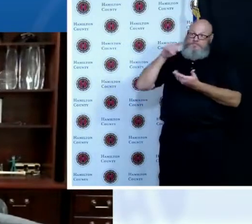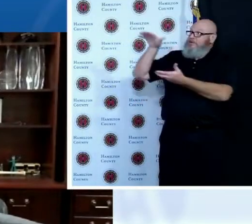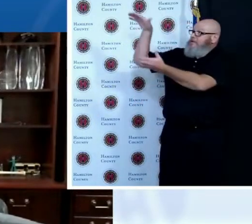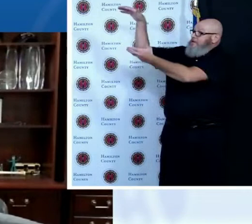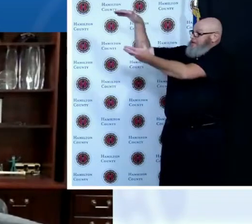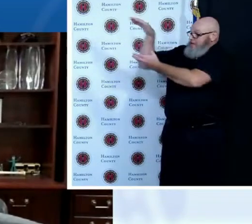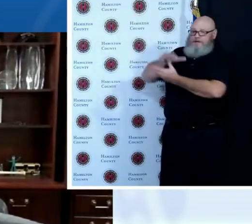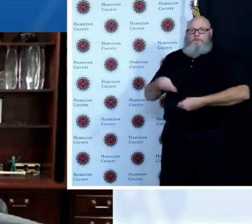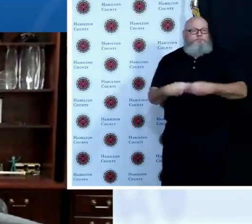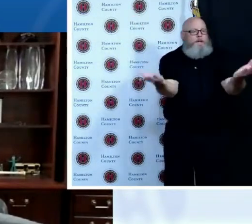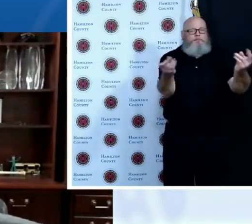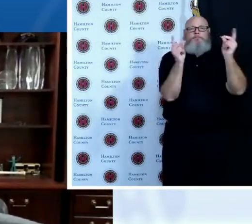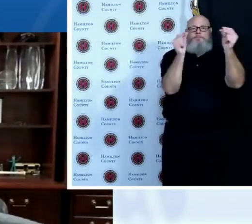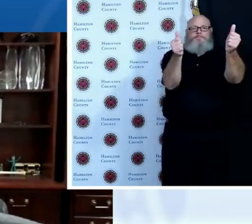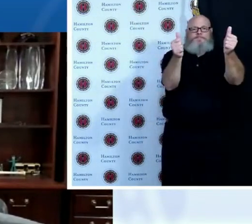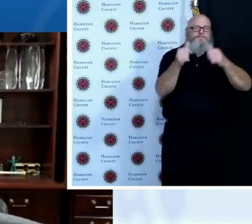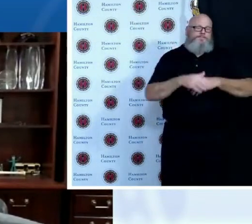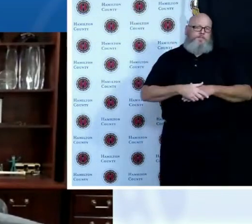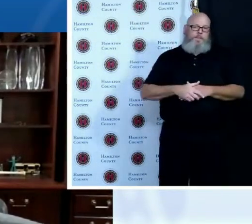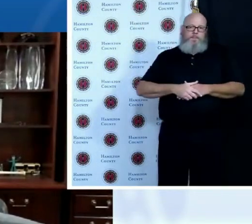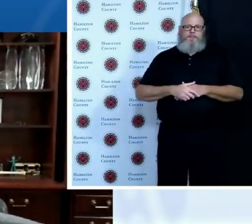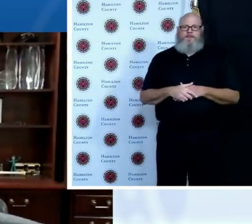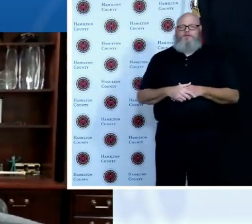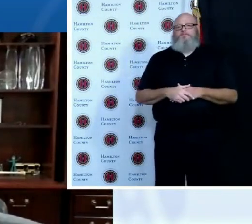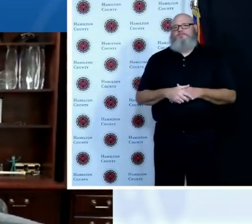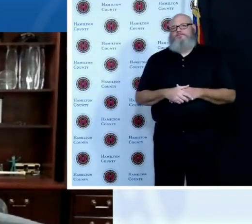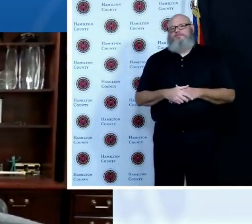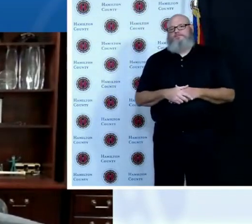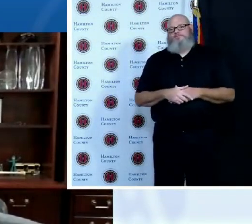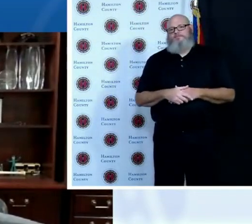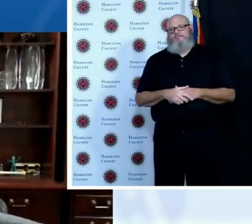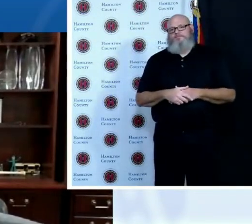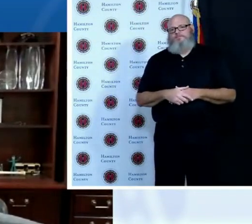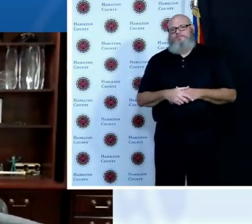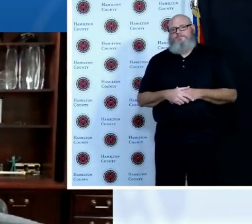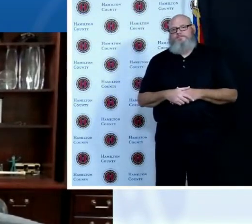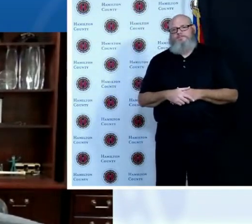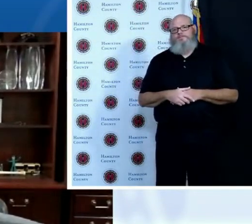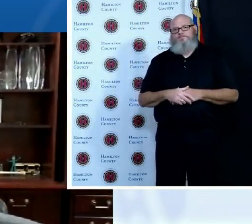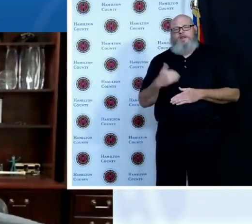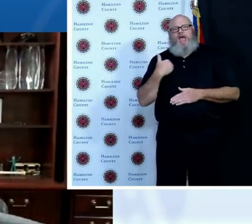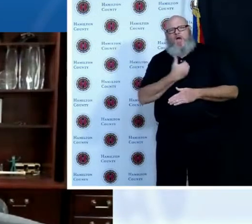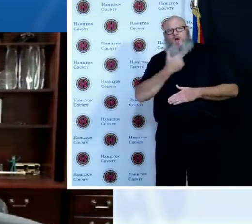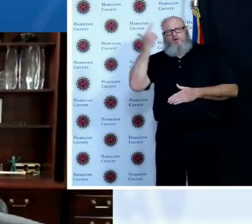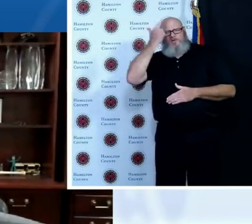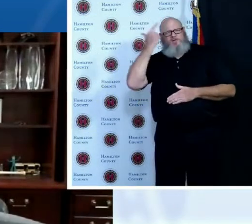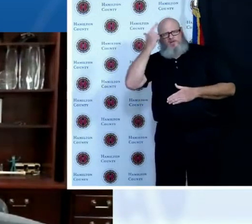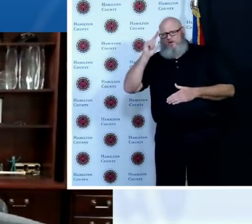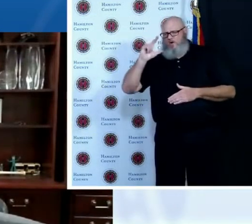around the logistics that it takes to set up the vaccination program about scheduling patients